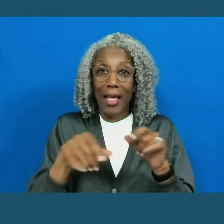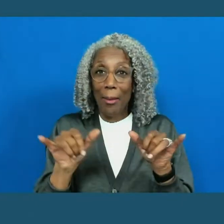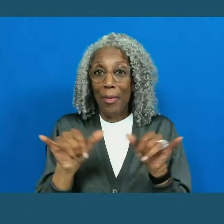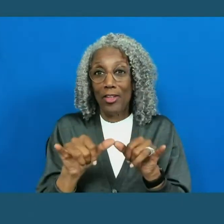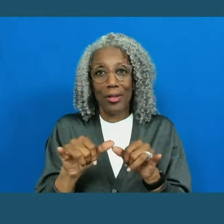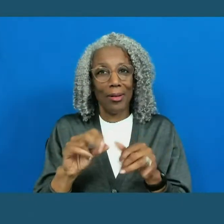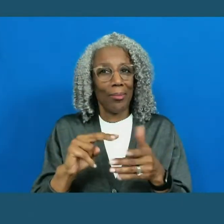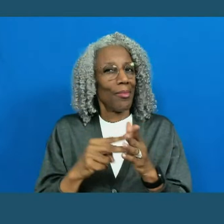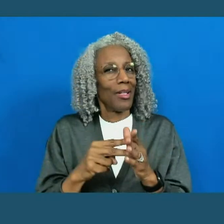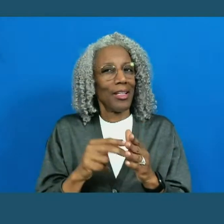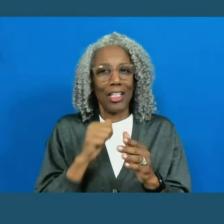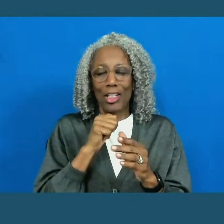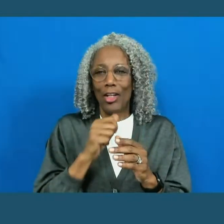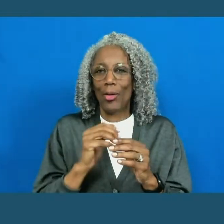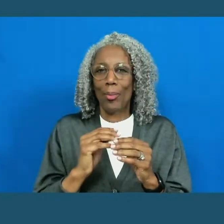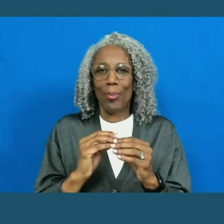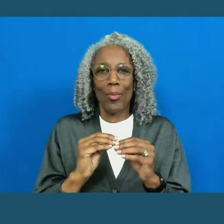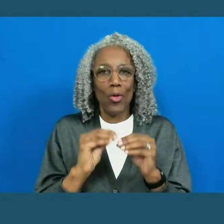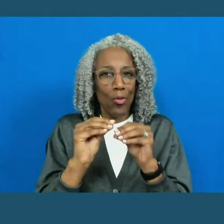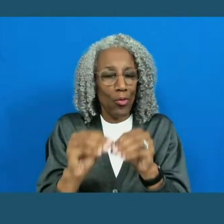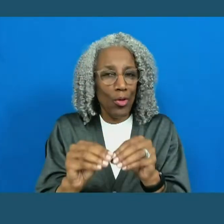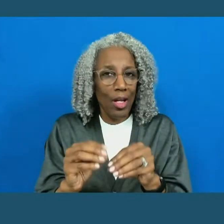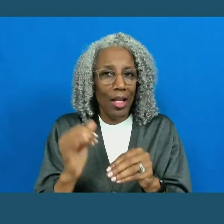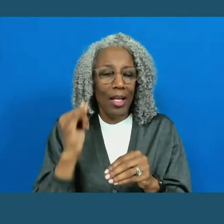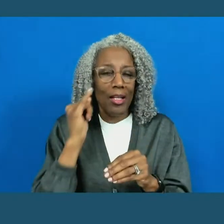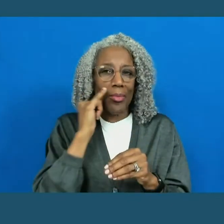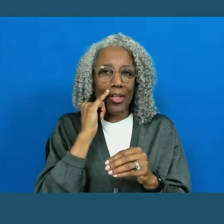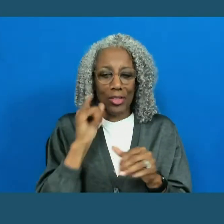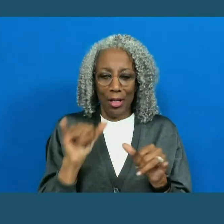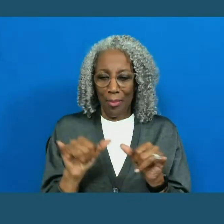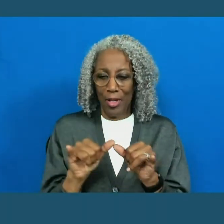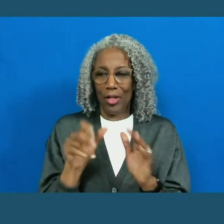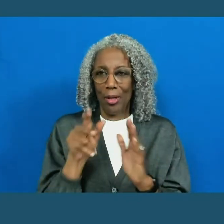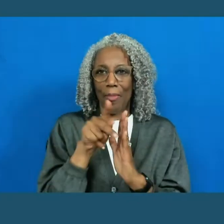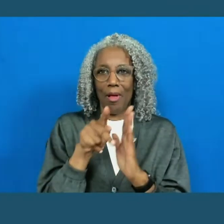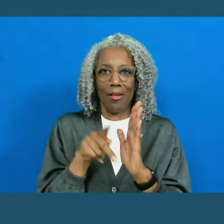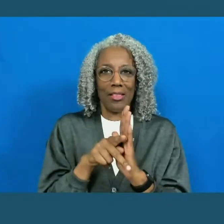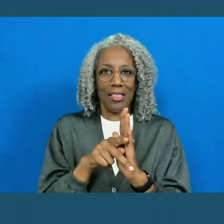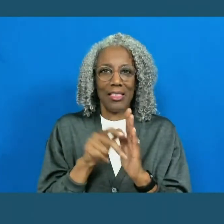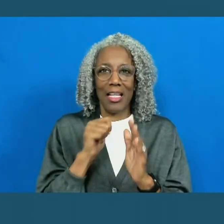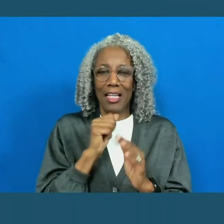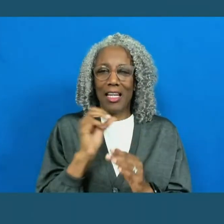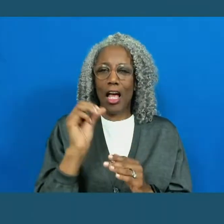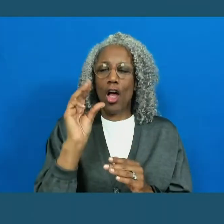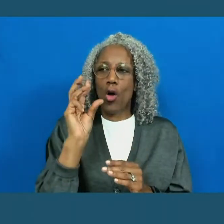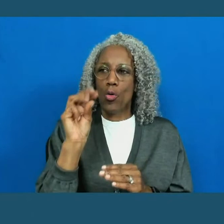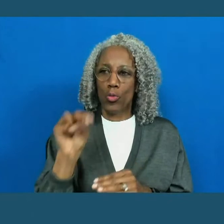operationalize it? And we all know that if you can't measure it, it doesn't move If we if